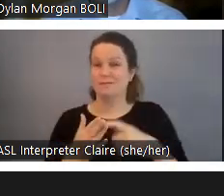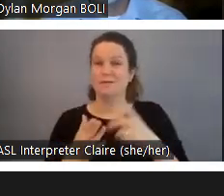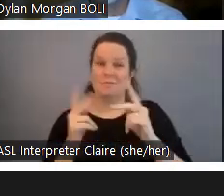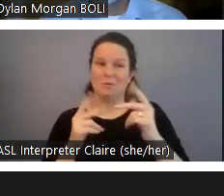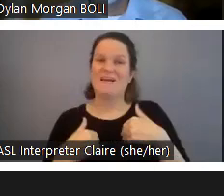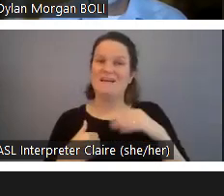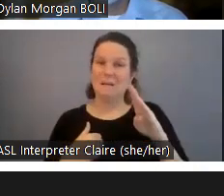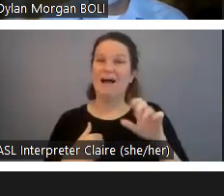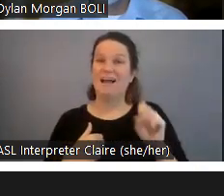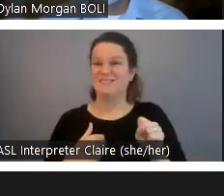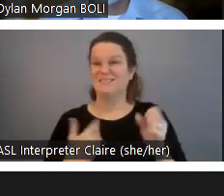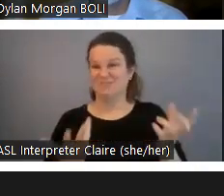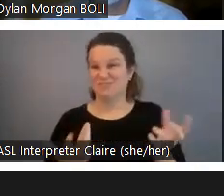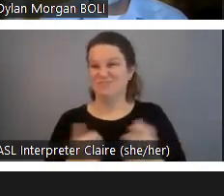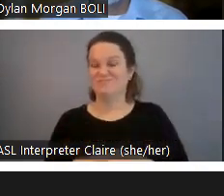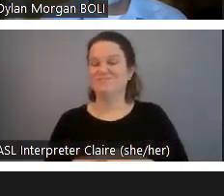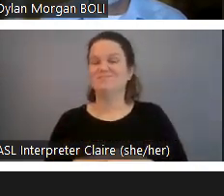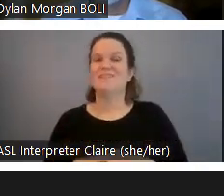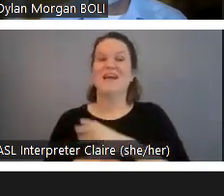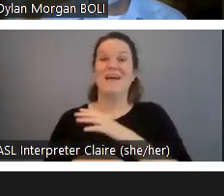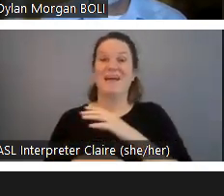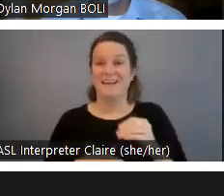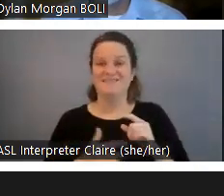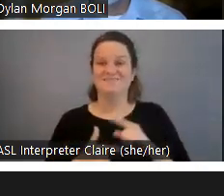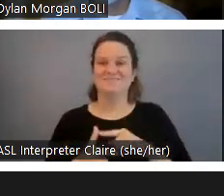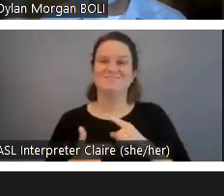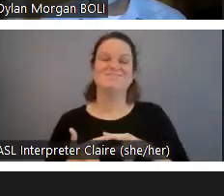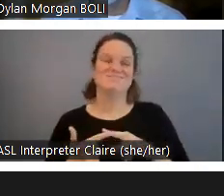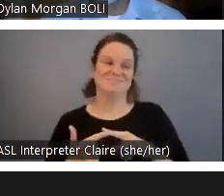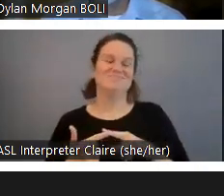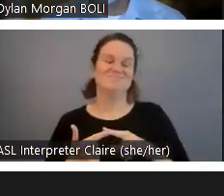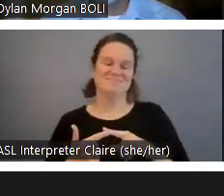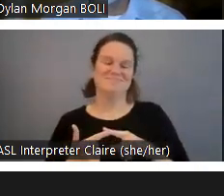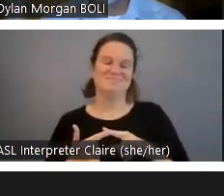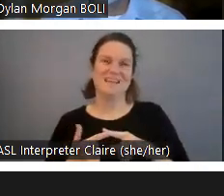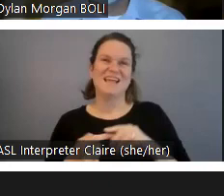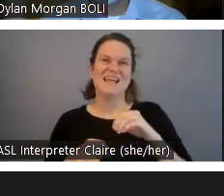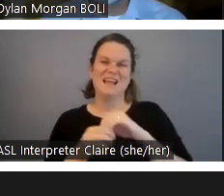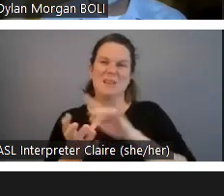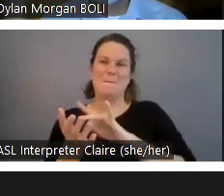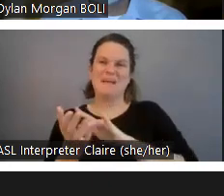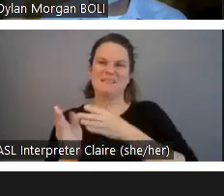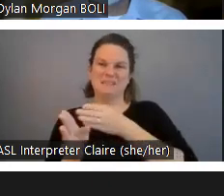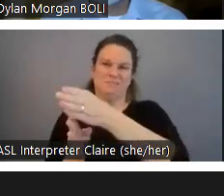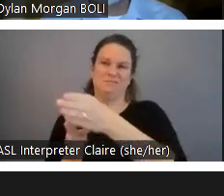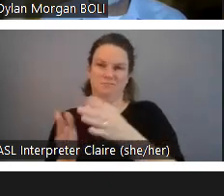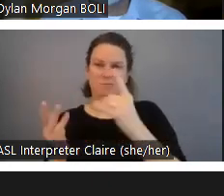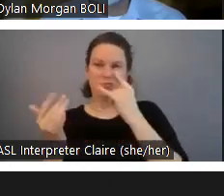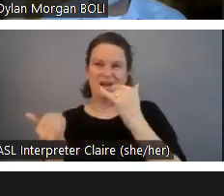A., B. there's a lot, I think, in medical,